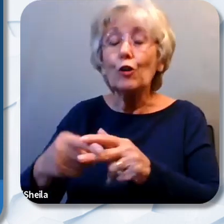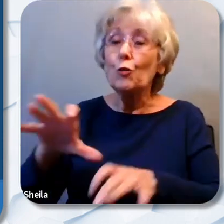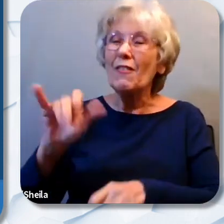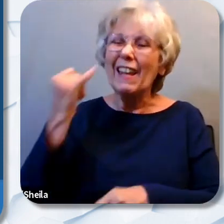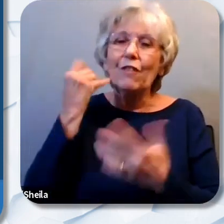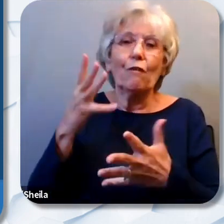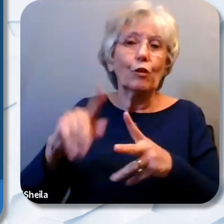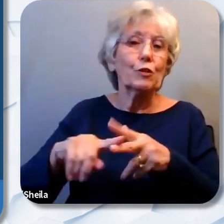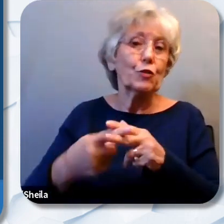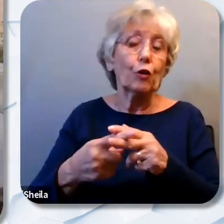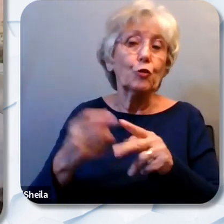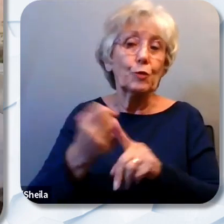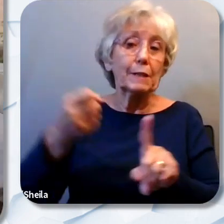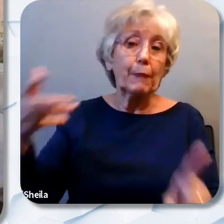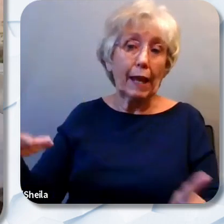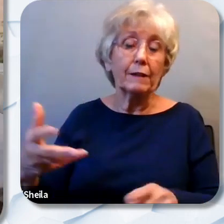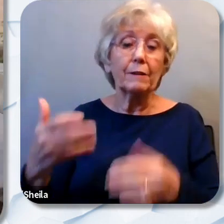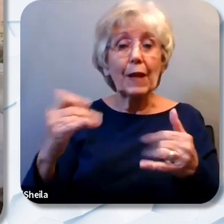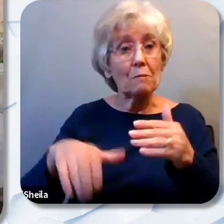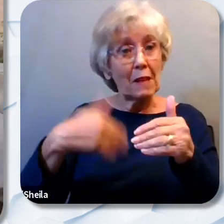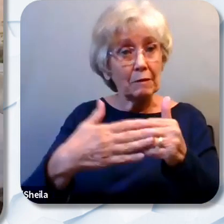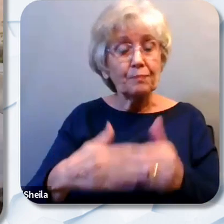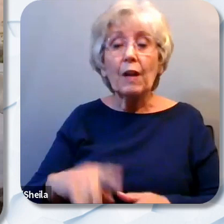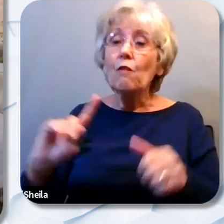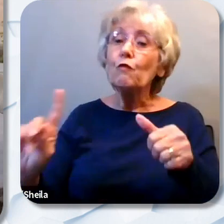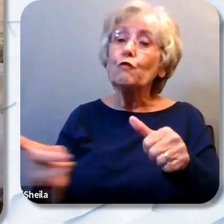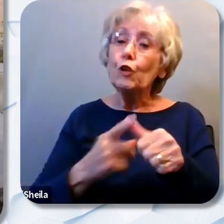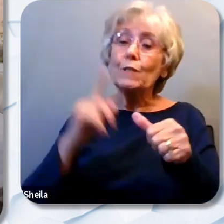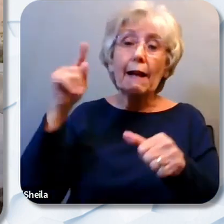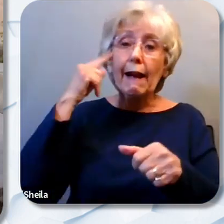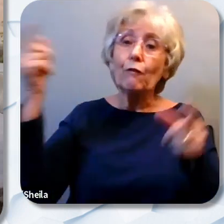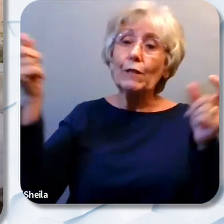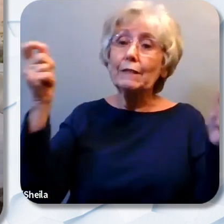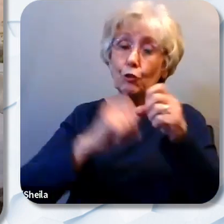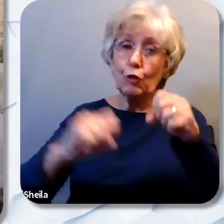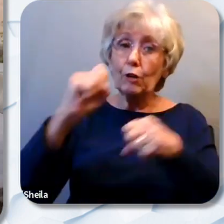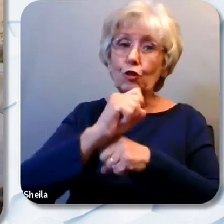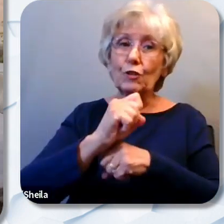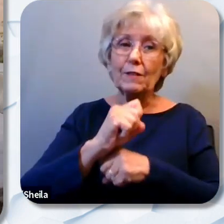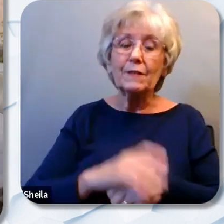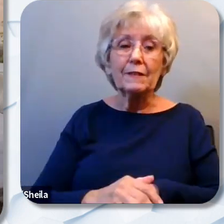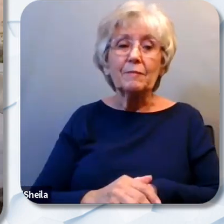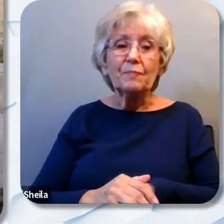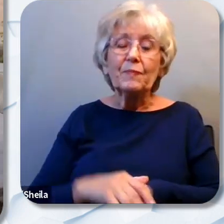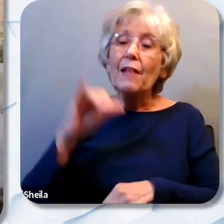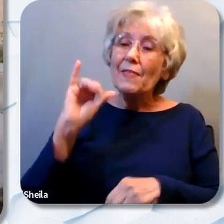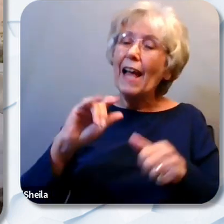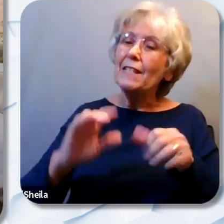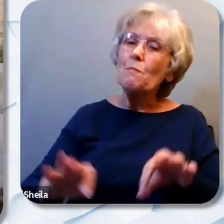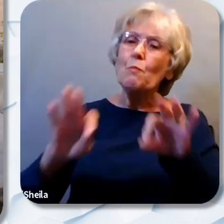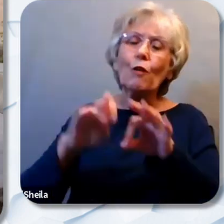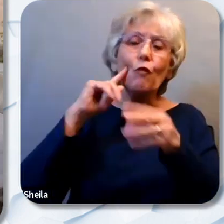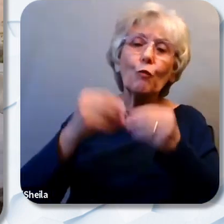So next slide. First, on governance structures are key for a smooth rollout of any new preschool